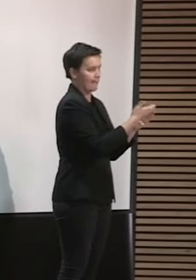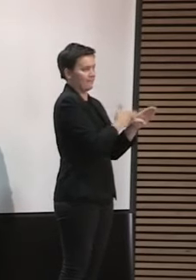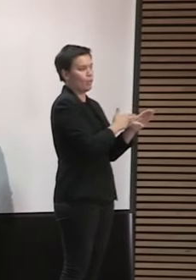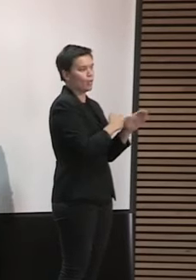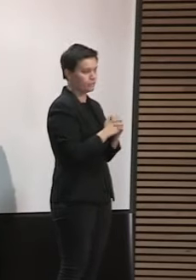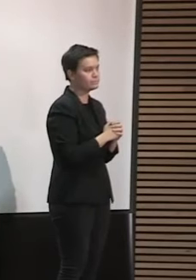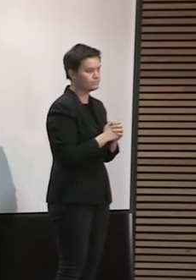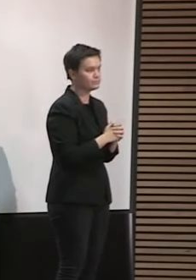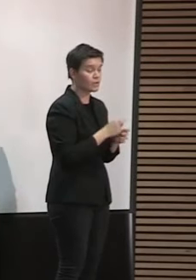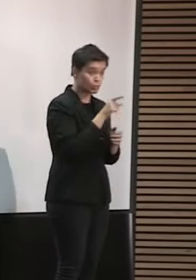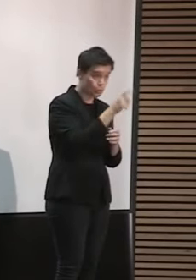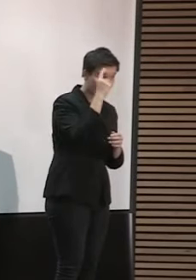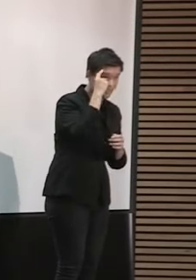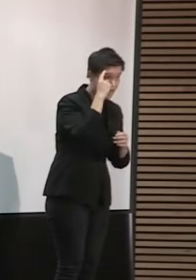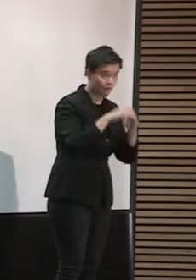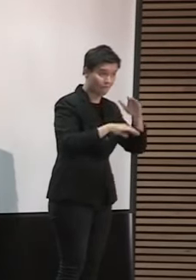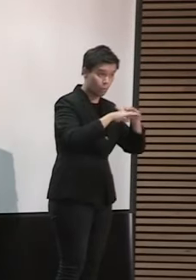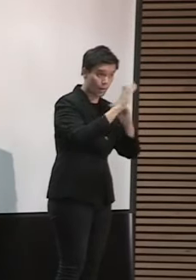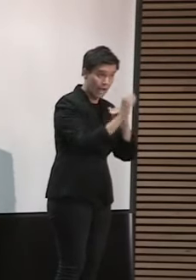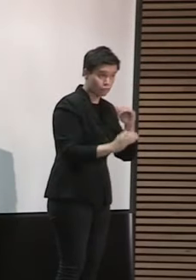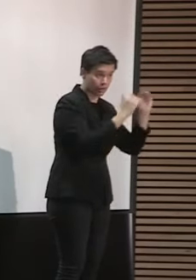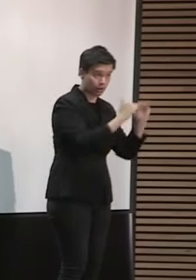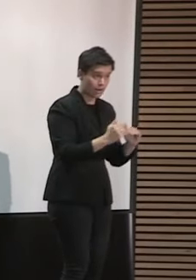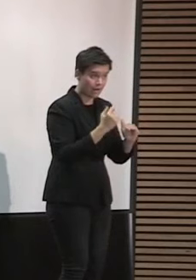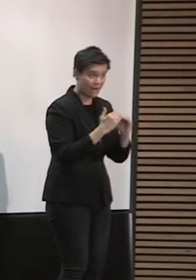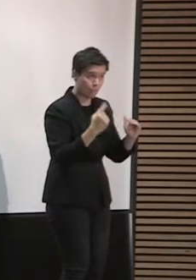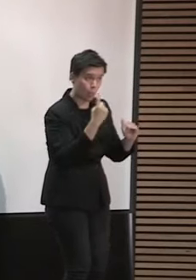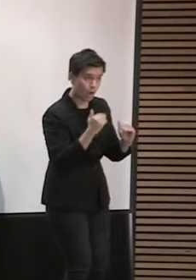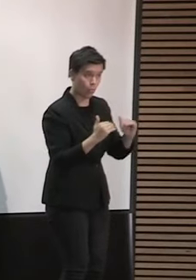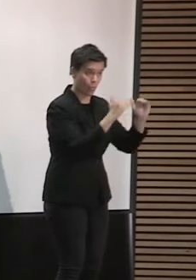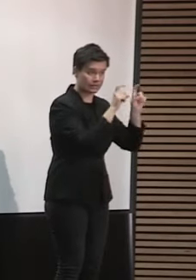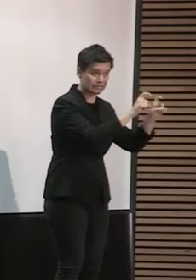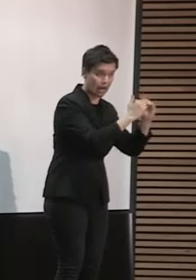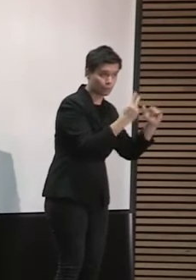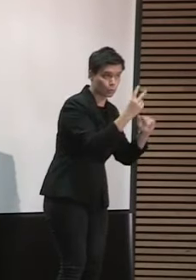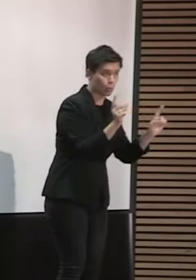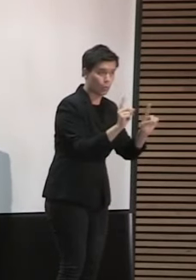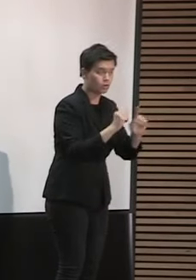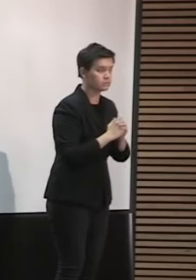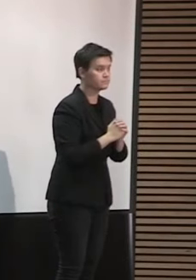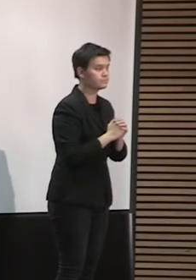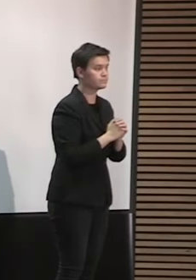it doesn't account for the fact that you could be exposed during your travel, and during